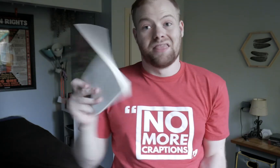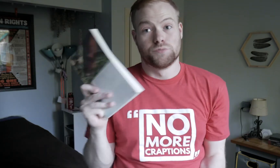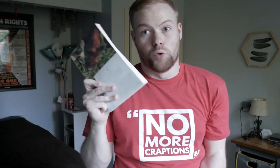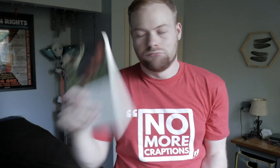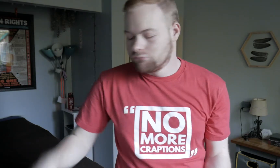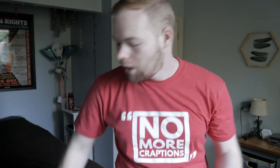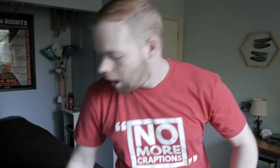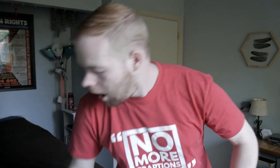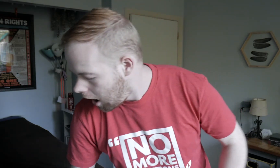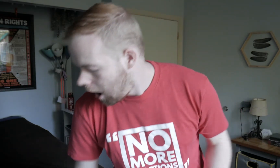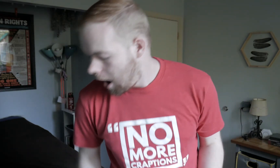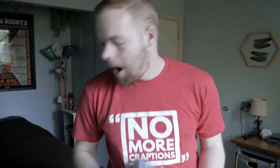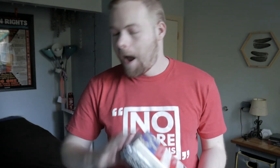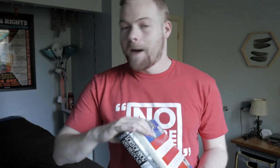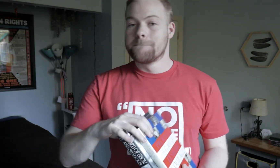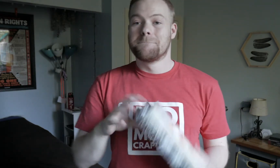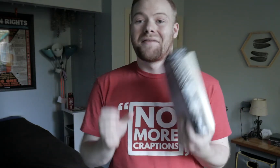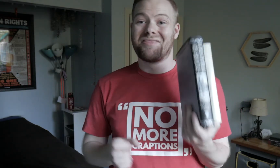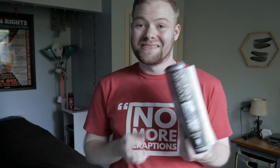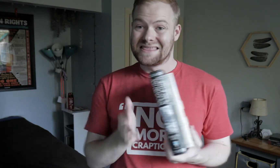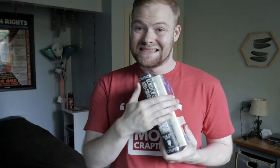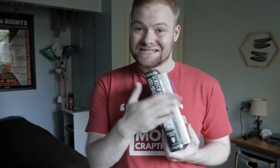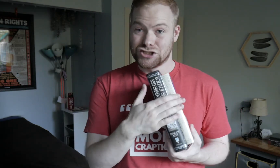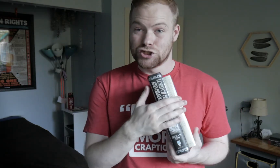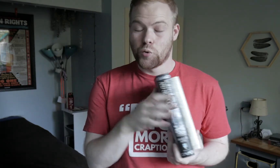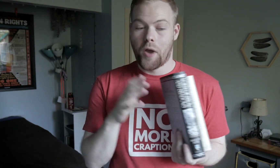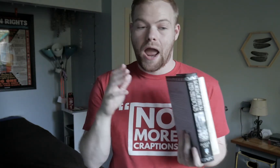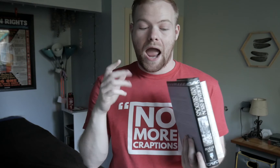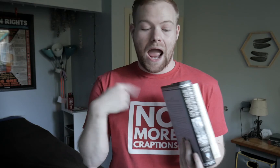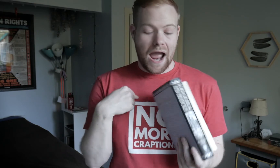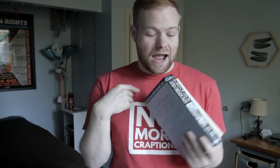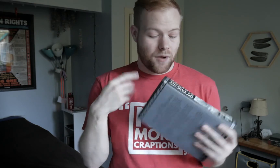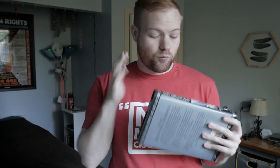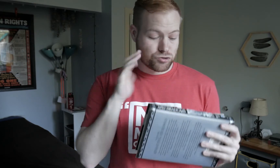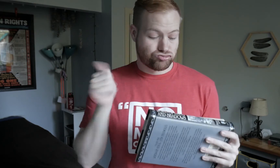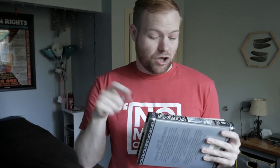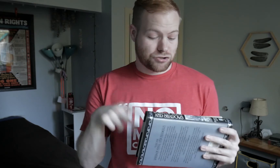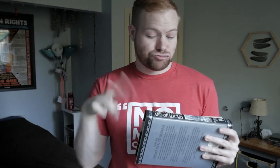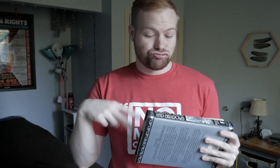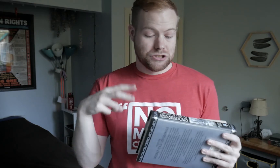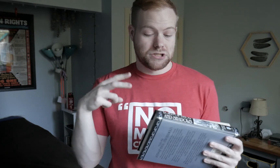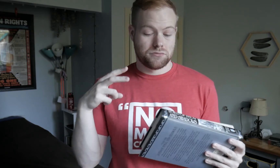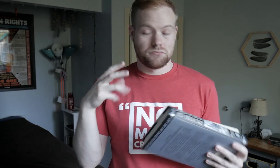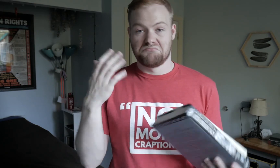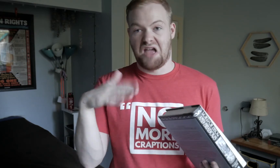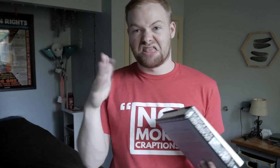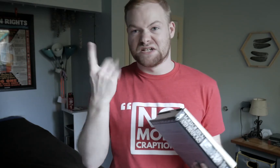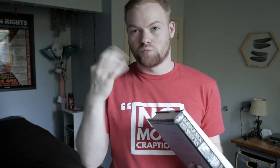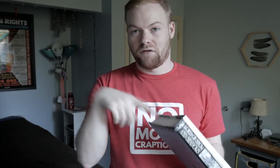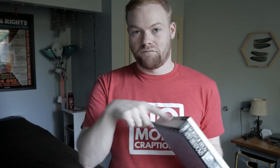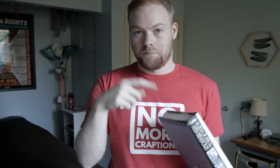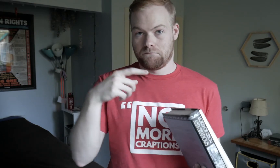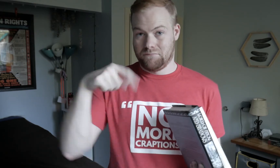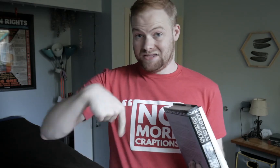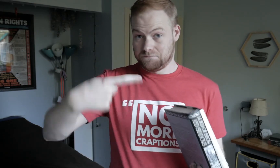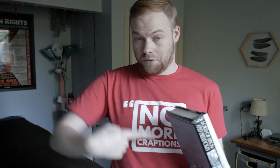This one. But these two, I will try to read at least one of them this month.